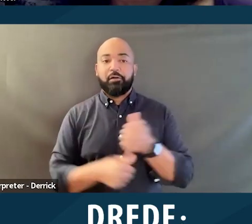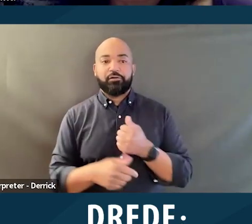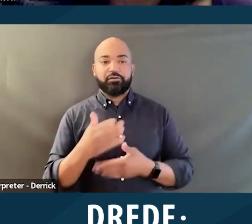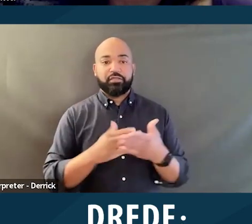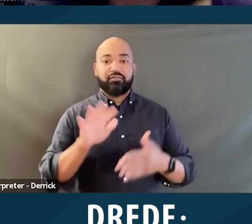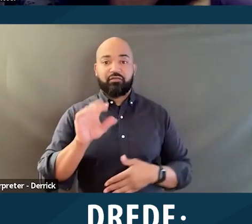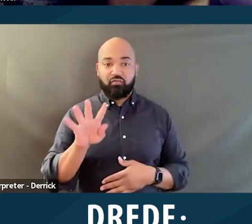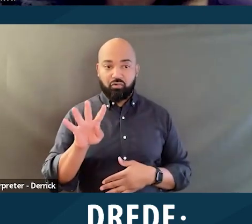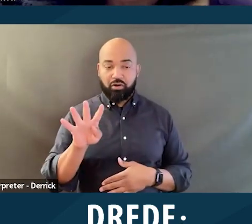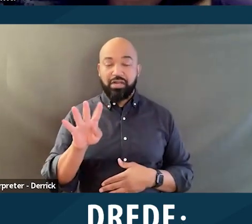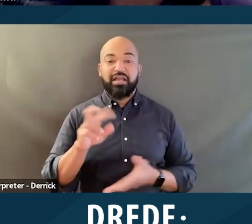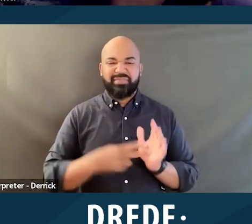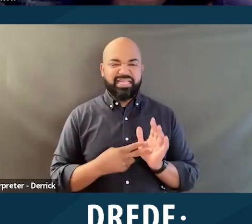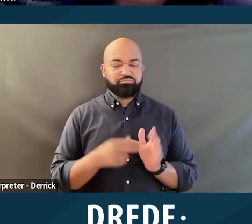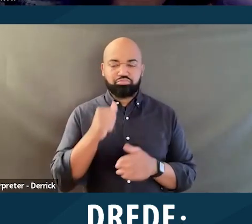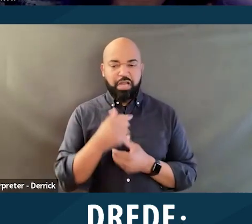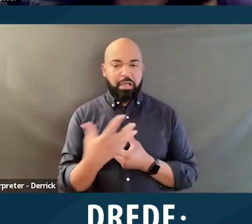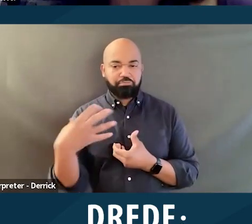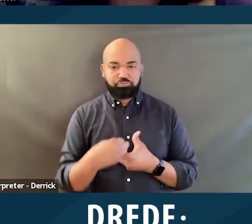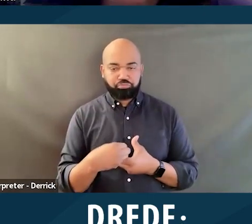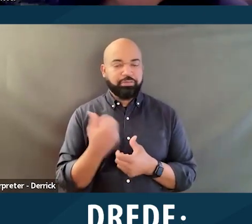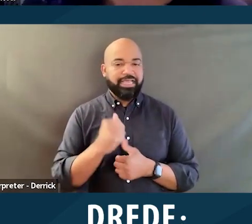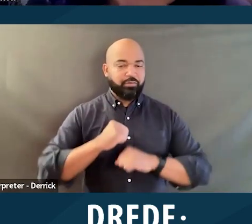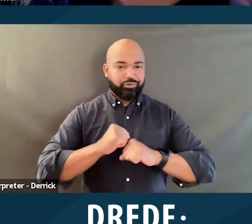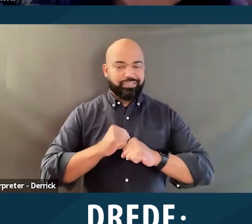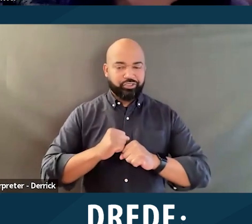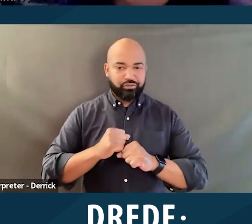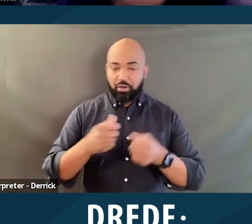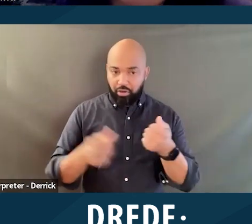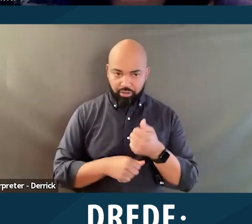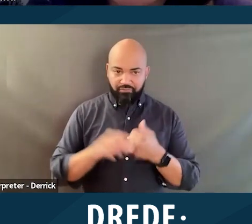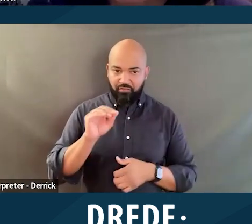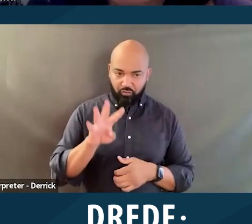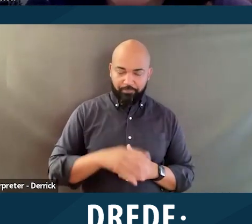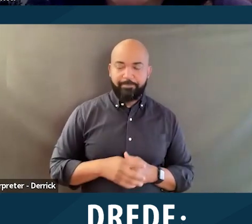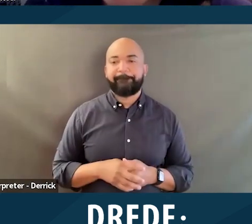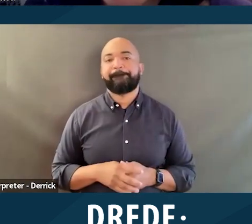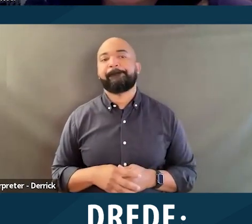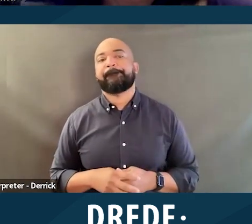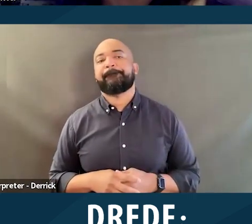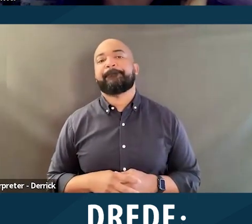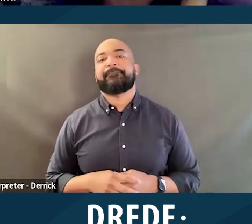people with gender dysphoria are not ‑‑ cannot have a disability under Section 504 and are,